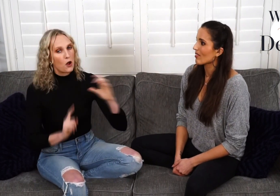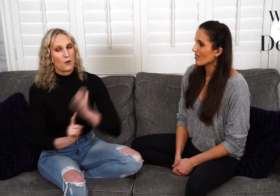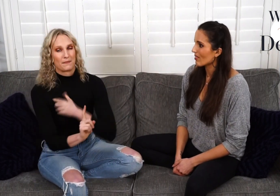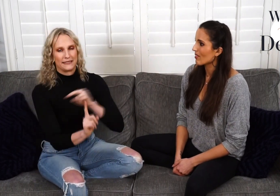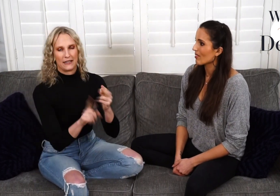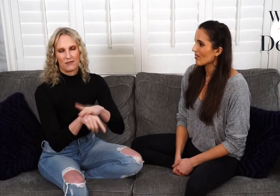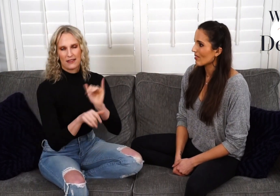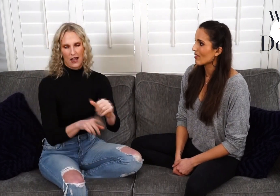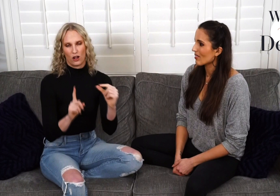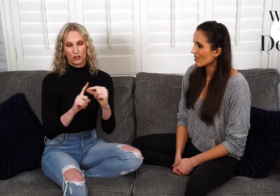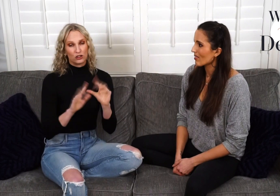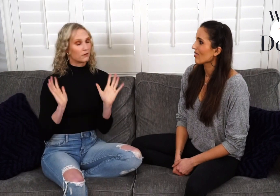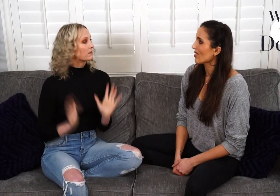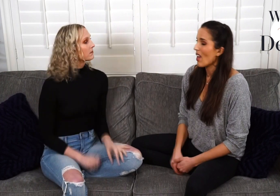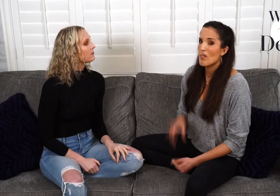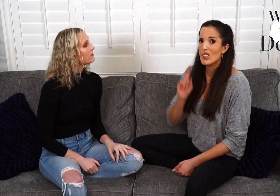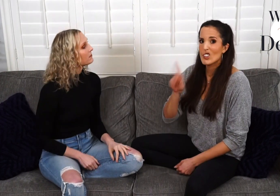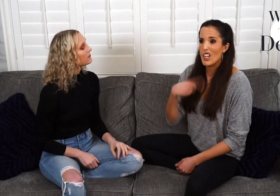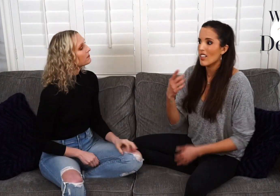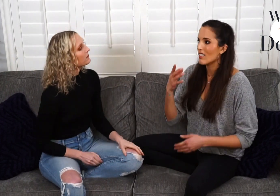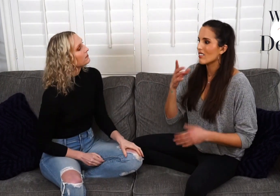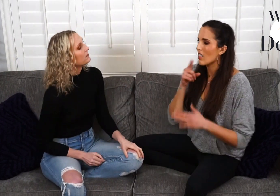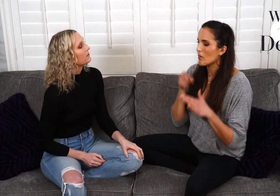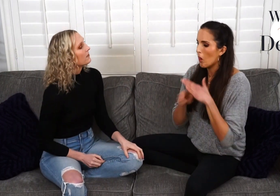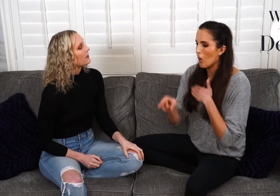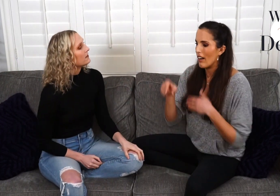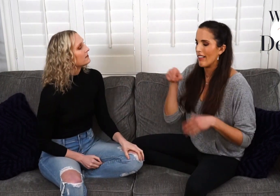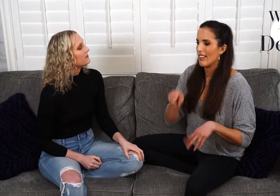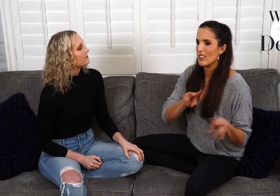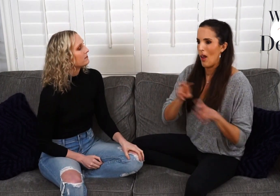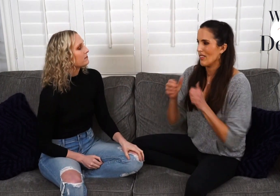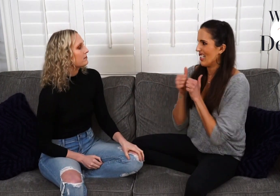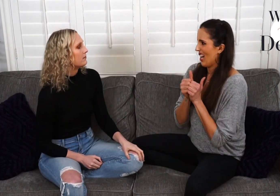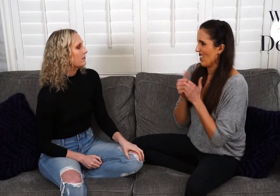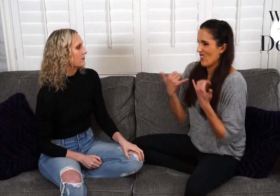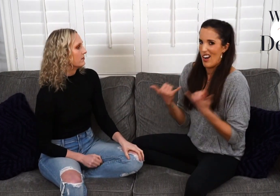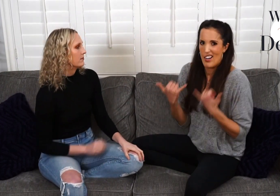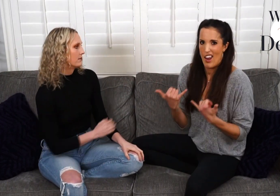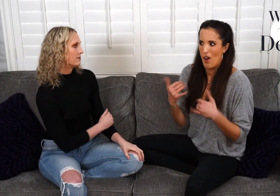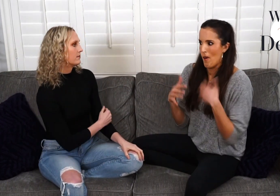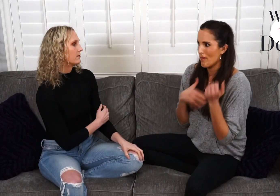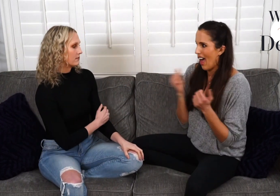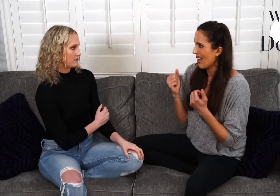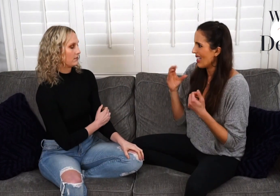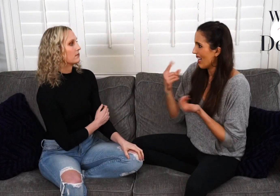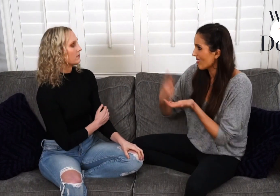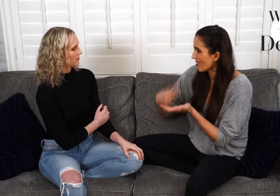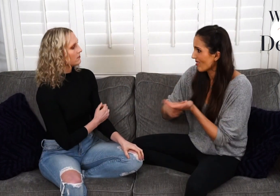perspective on that term. - And we're just exploring this topic together right now and we're unpacking